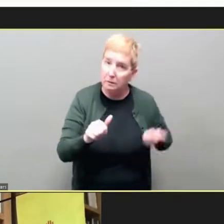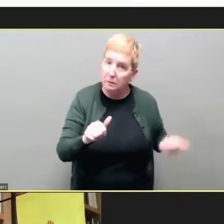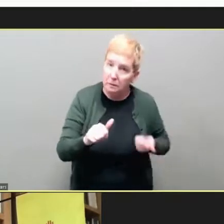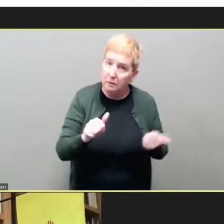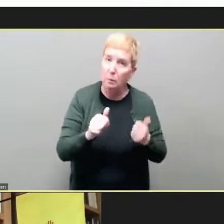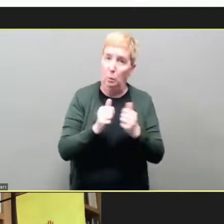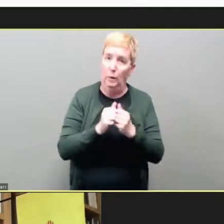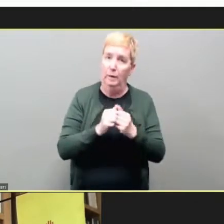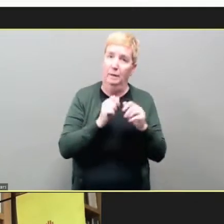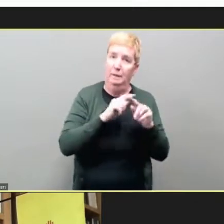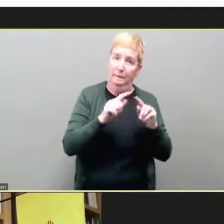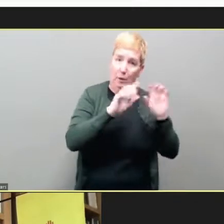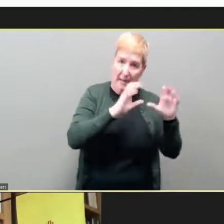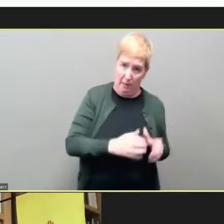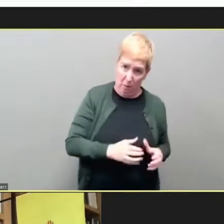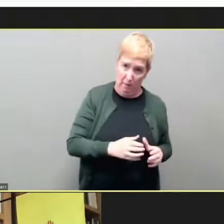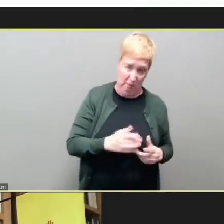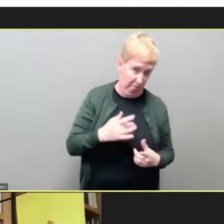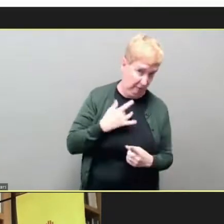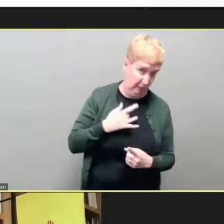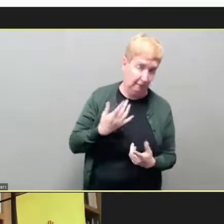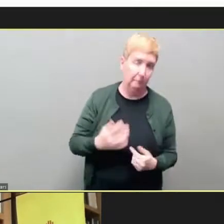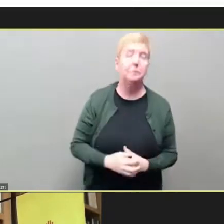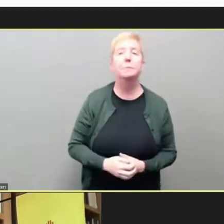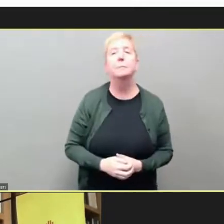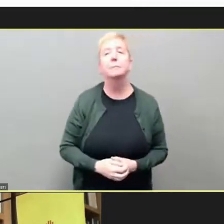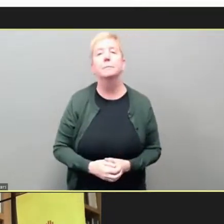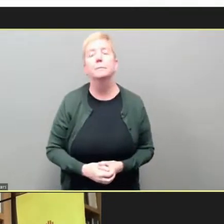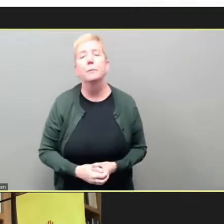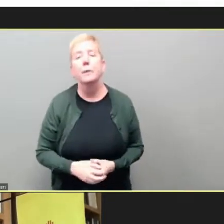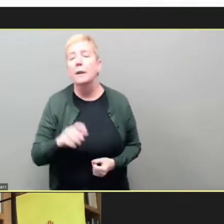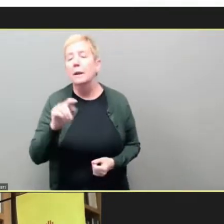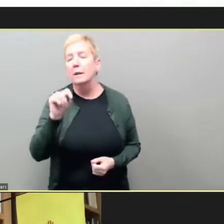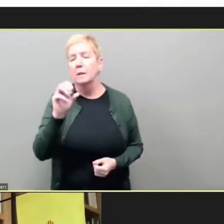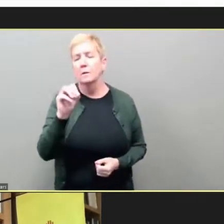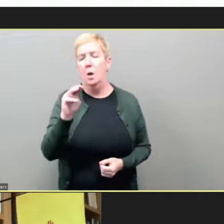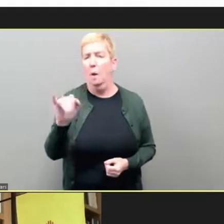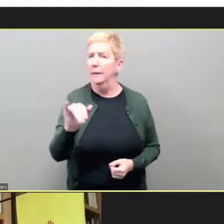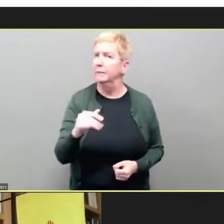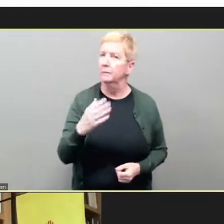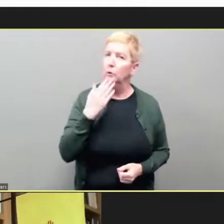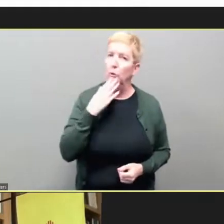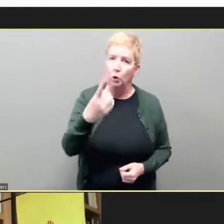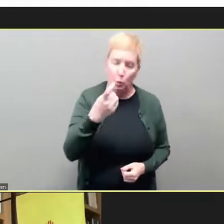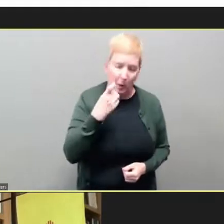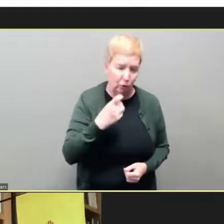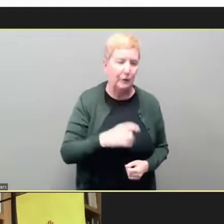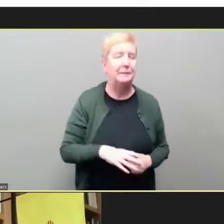Uh that's timing. A great question and it does get a little complicated and